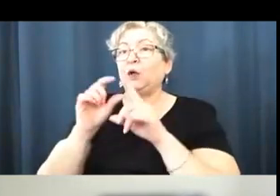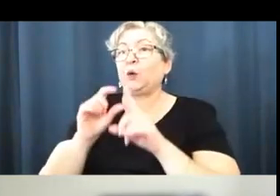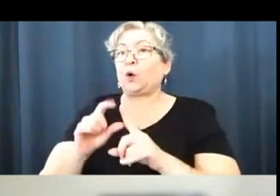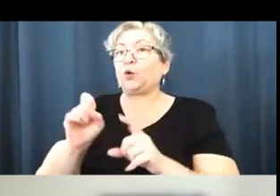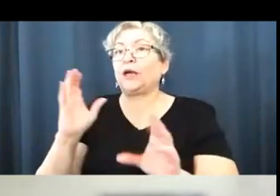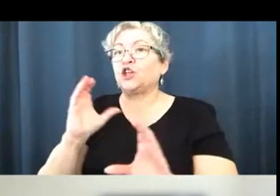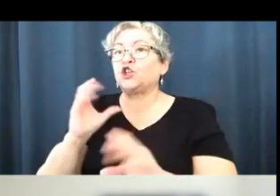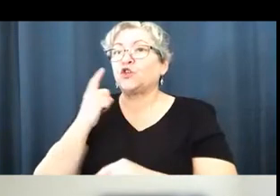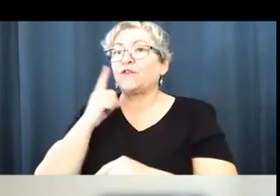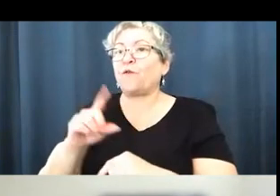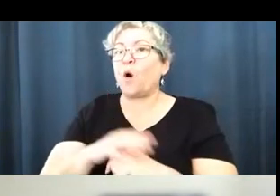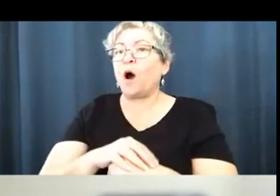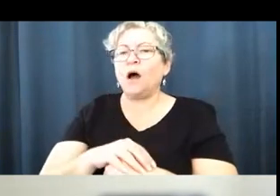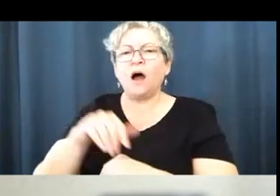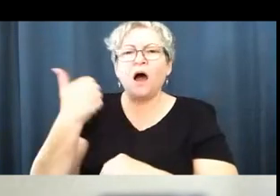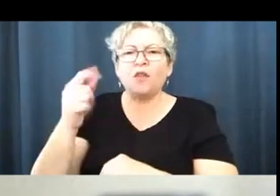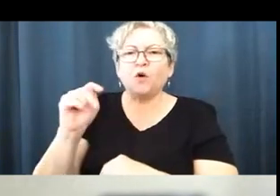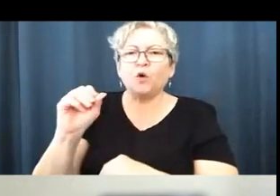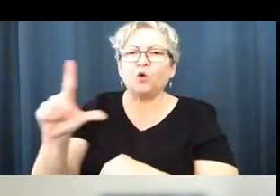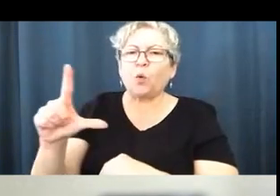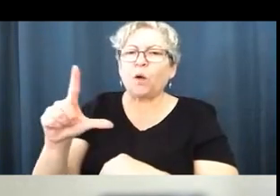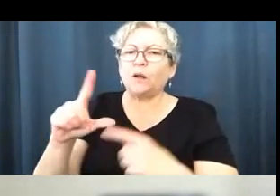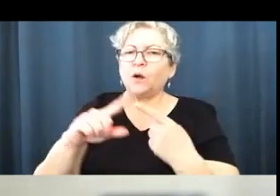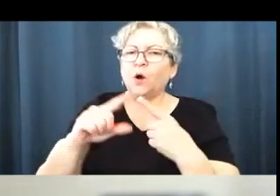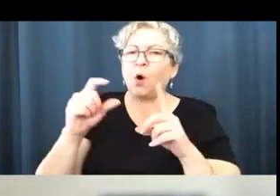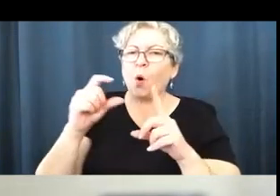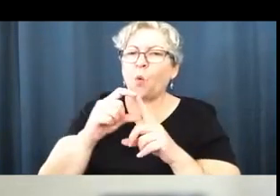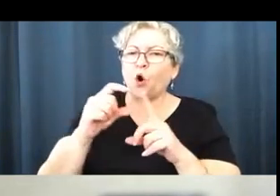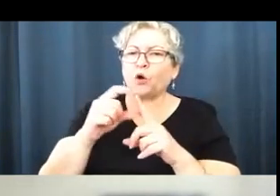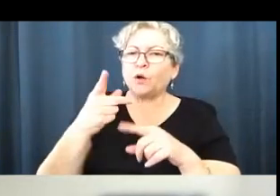William, what was that other tool you mentioned other than WordPress, was it Drupal? Hmm, Drupal. - Drupal, okay.